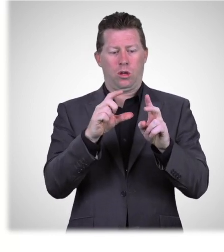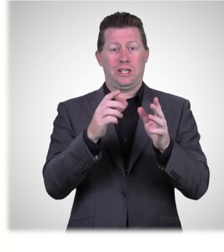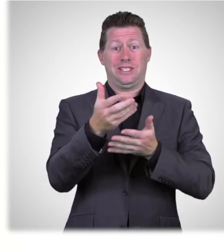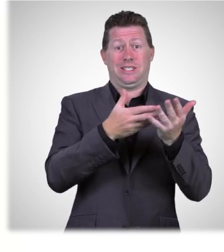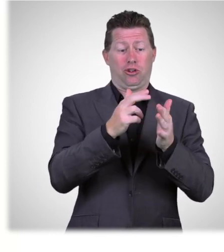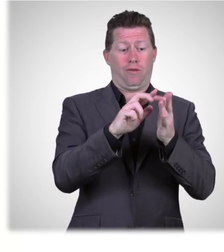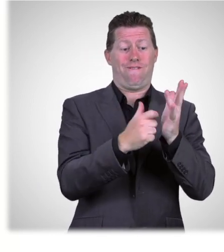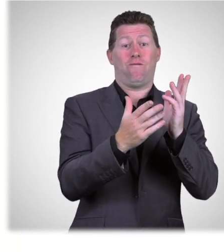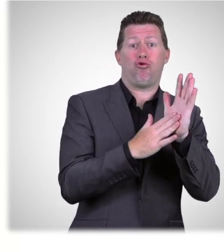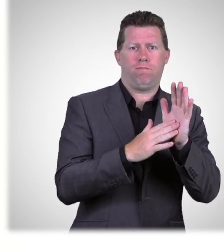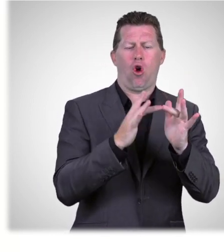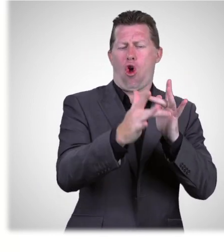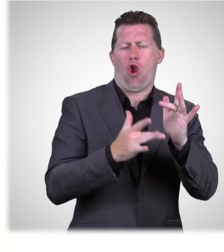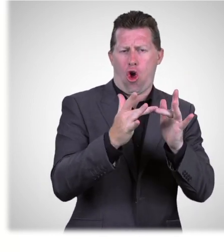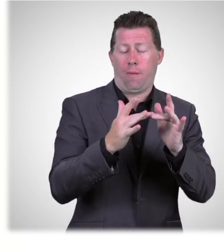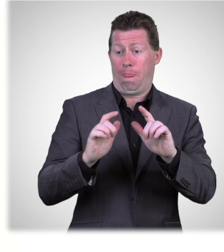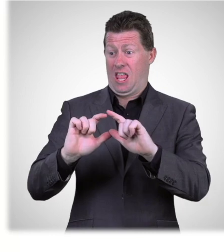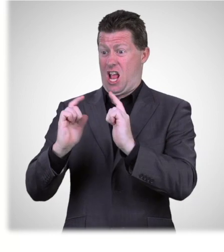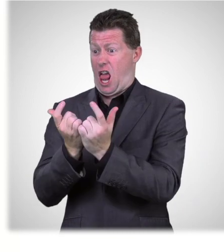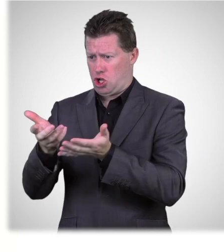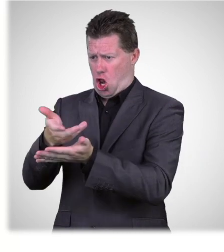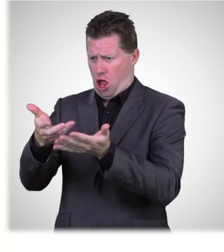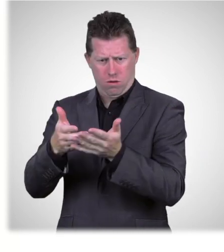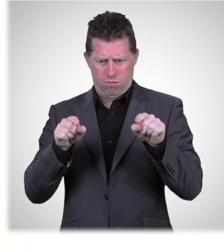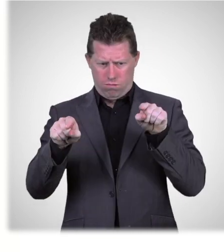a discussion in class so they have a point of reference for what we're talking about,